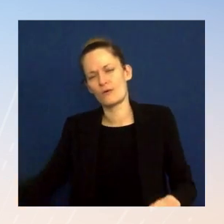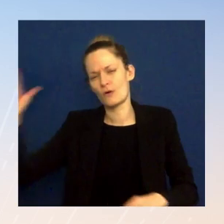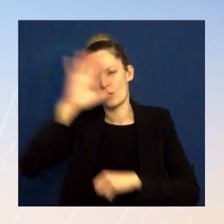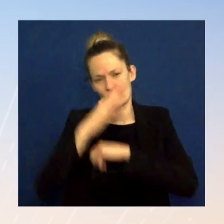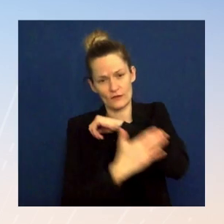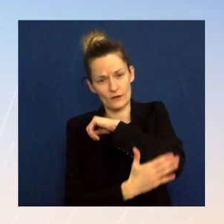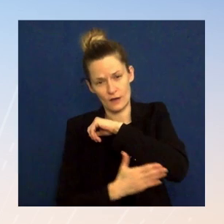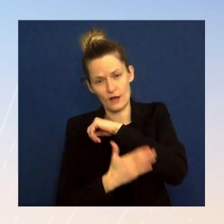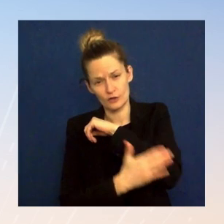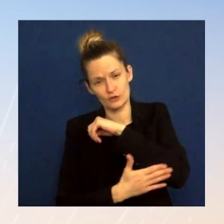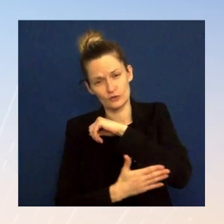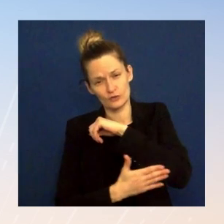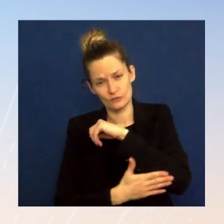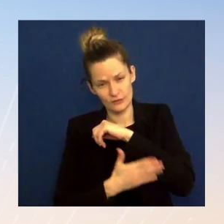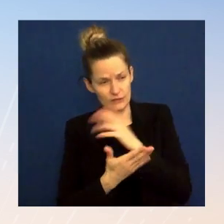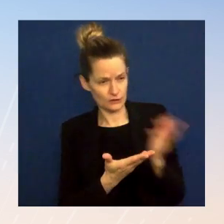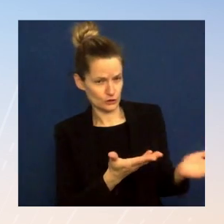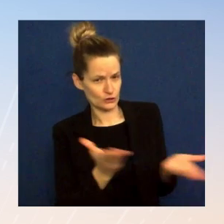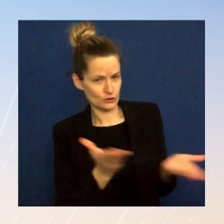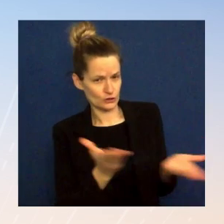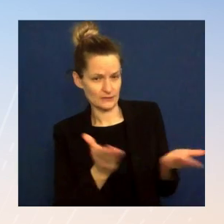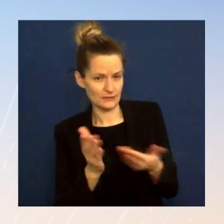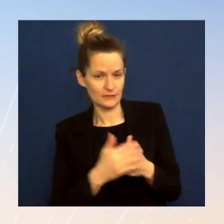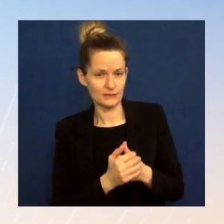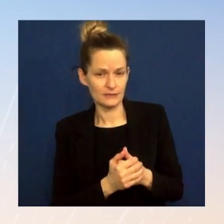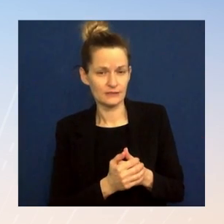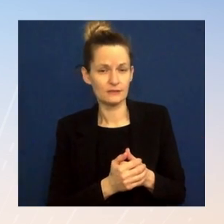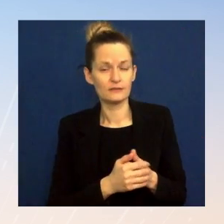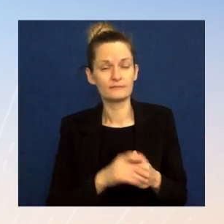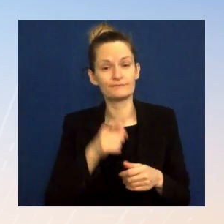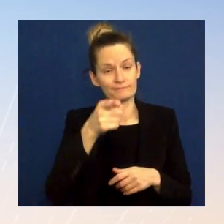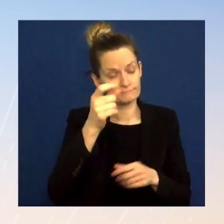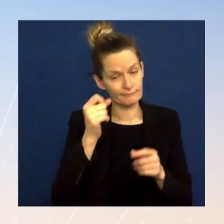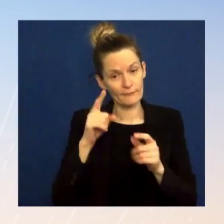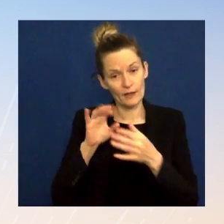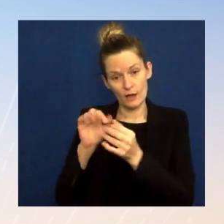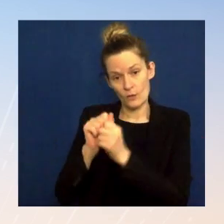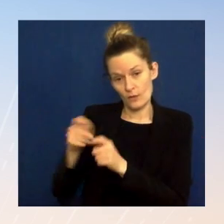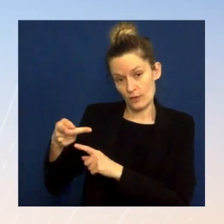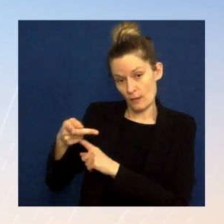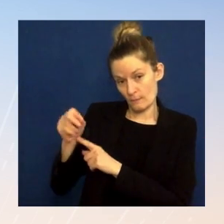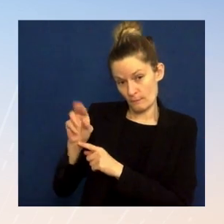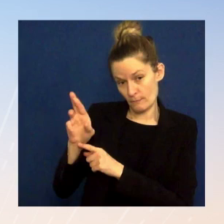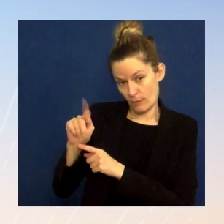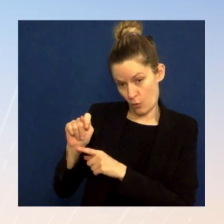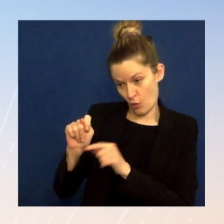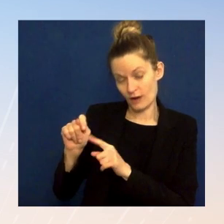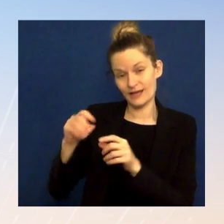Both ports -- the Port of Los Angeles and Long Beach -- that we've talked about a lot because of the huge amount of volume that goes through them